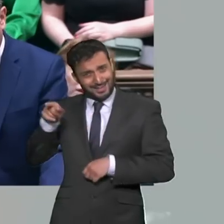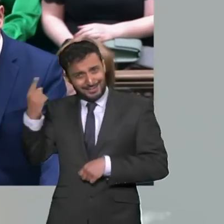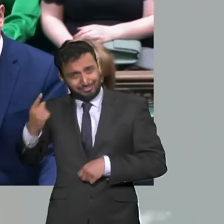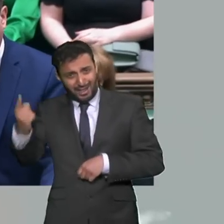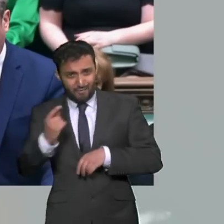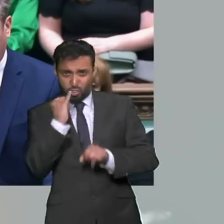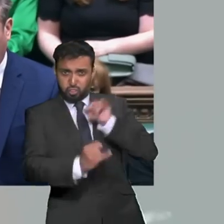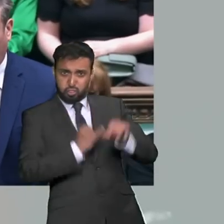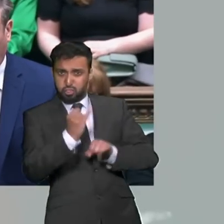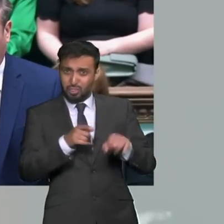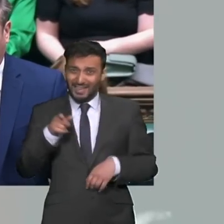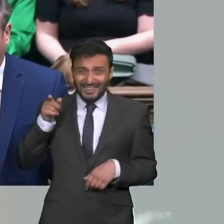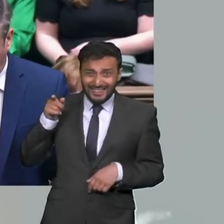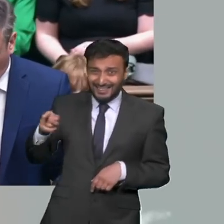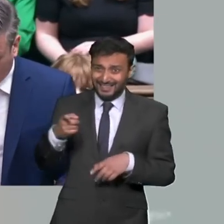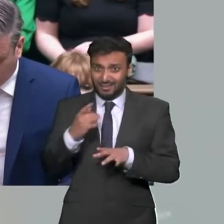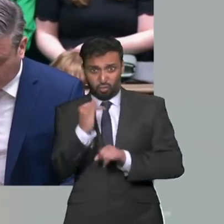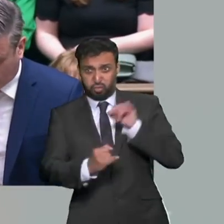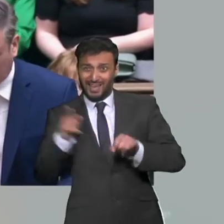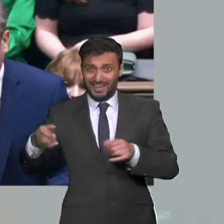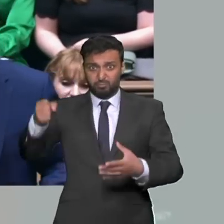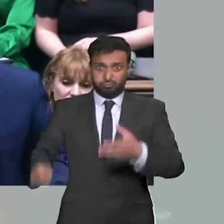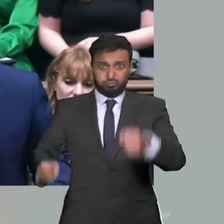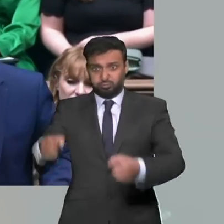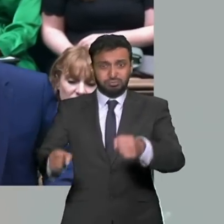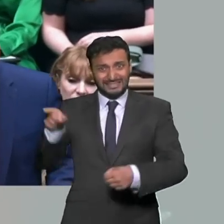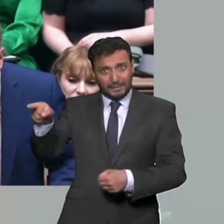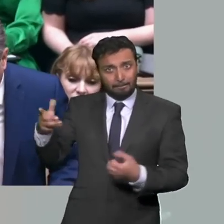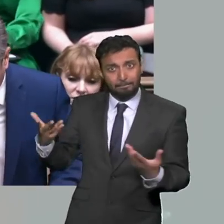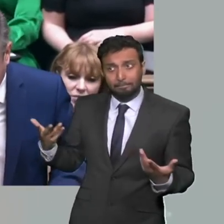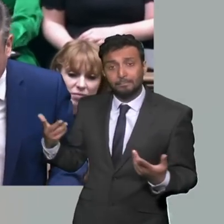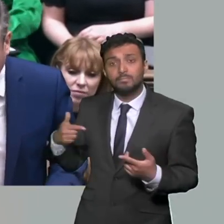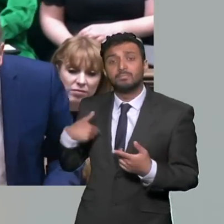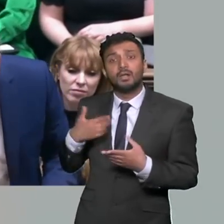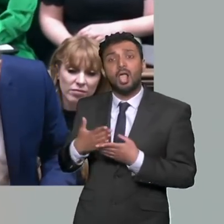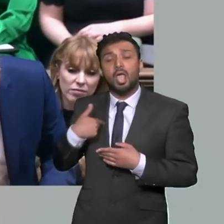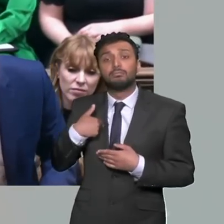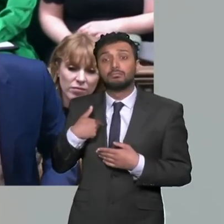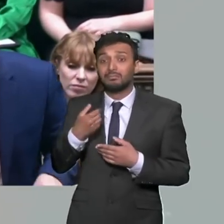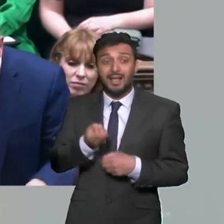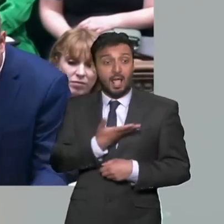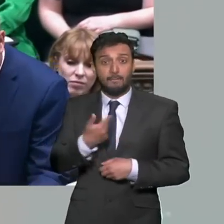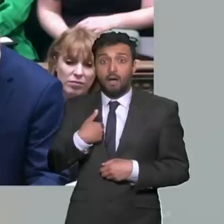It was not just complacency on Labour’s windfall tax, which he is now backing; it